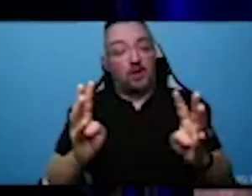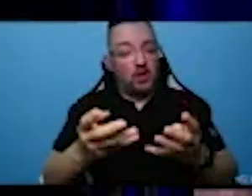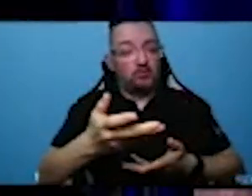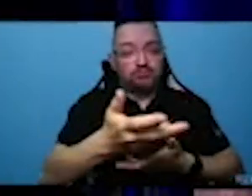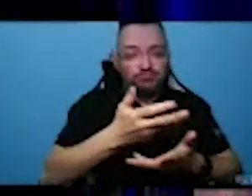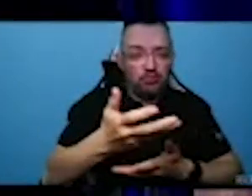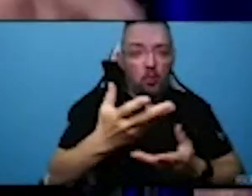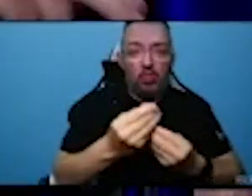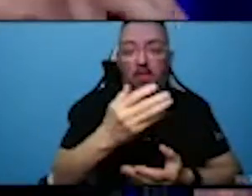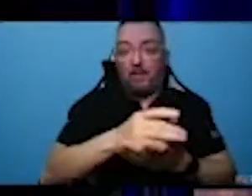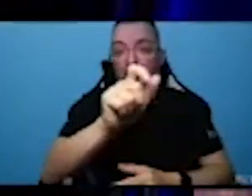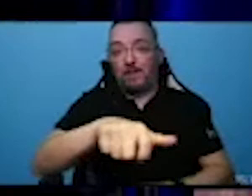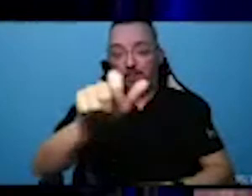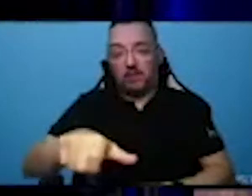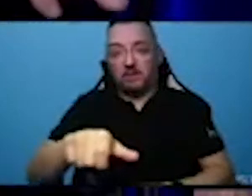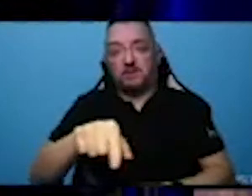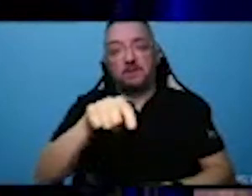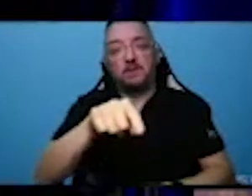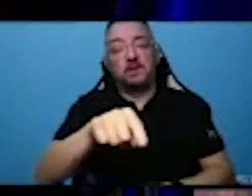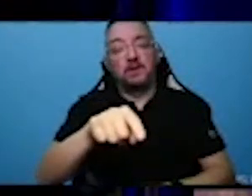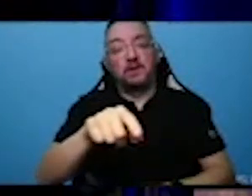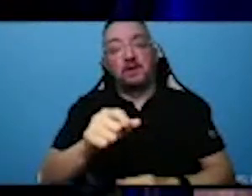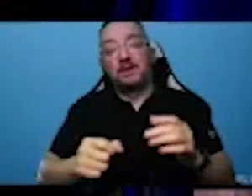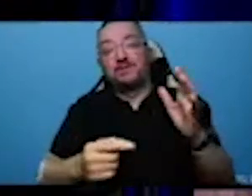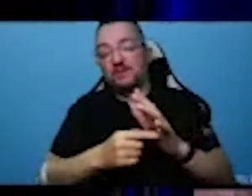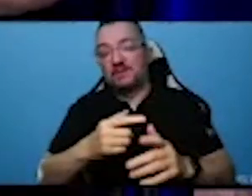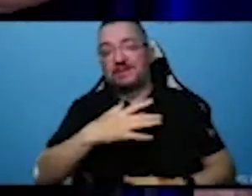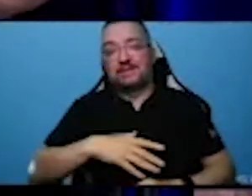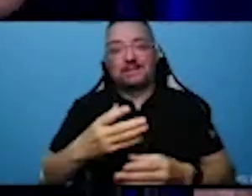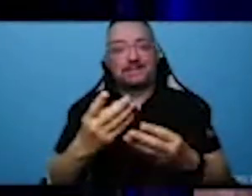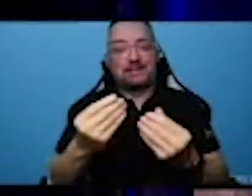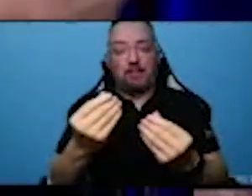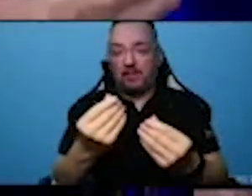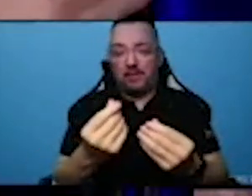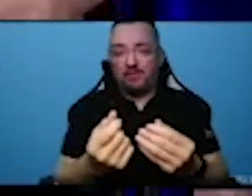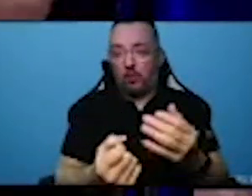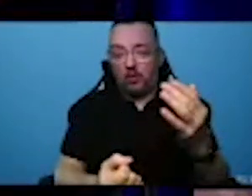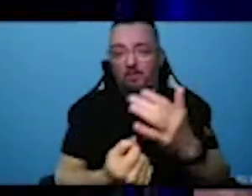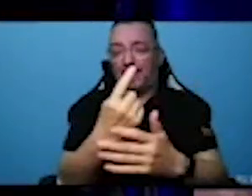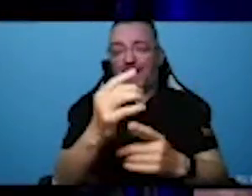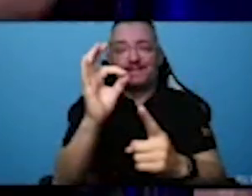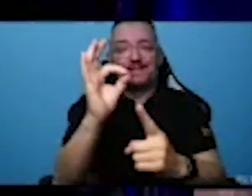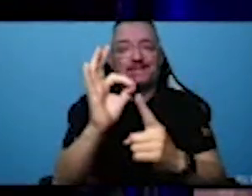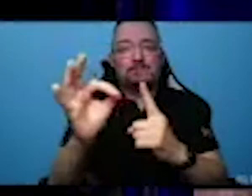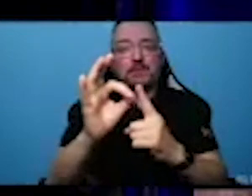And the whole point was that something should come out of it, which is specific, which is a kind of call to action, which can lead to, to change